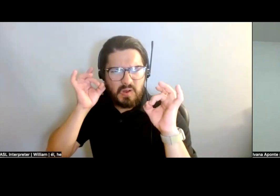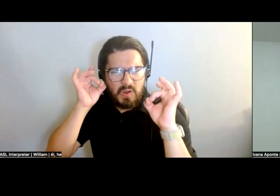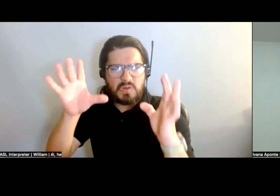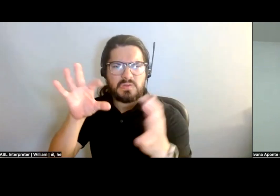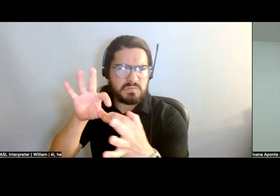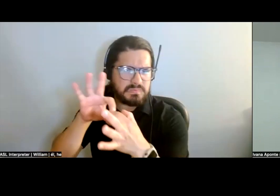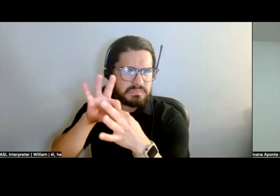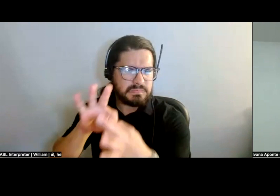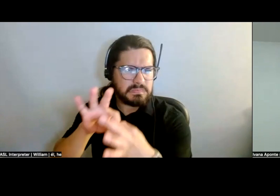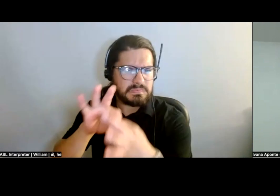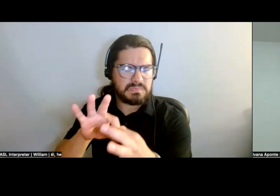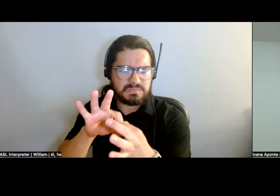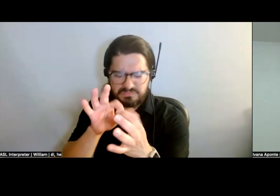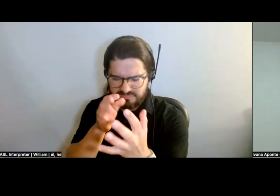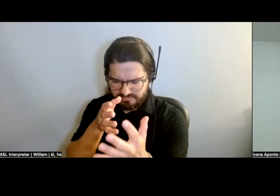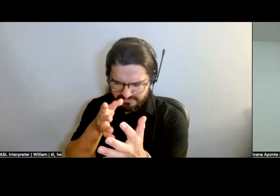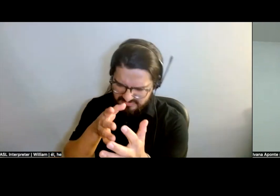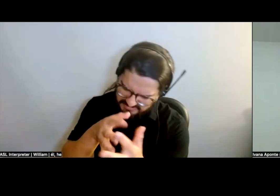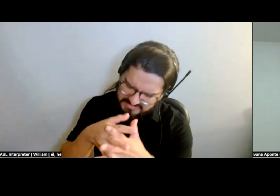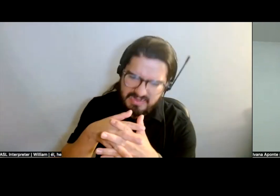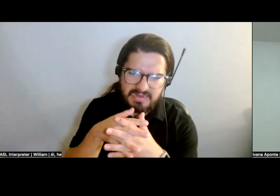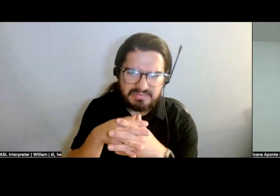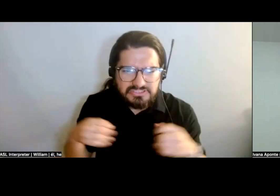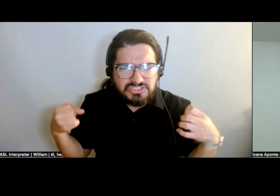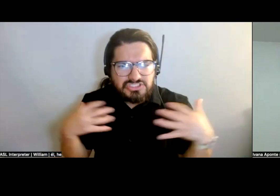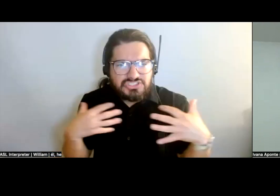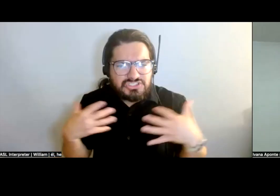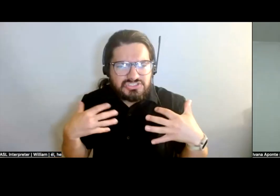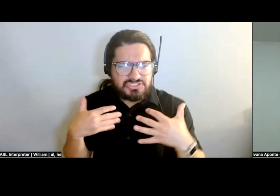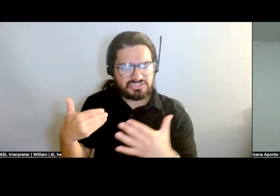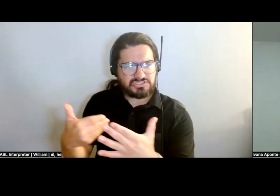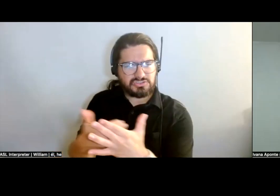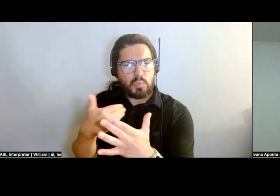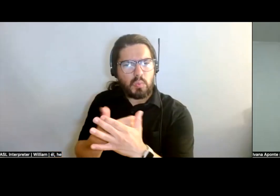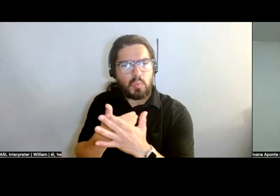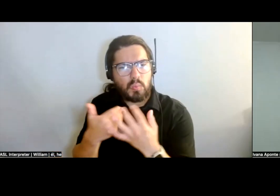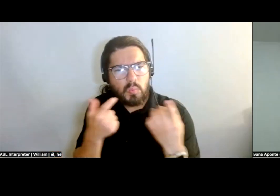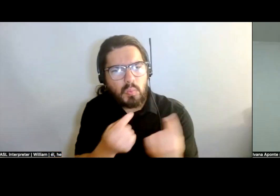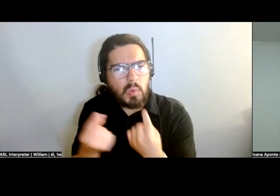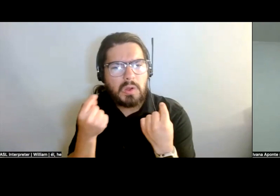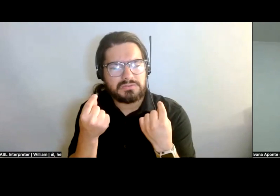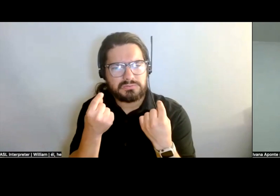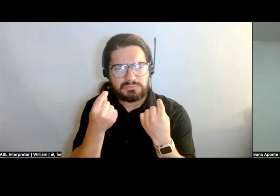La sangre austral rememora a la sangre de una “tierra de (des)gracia”